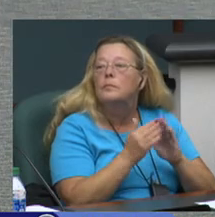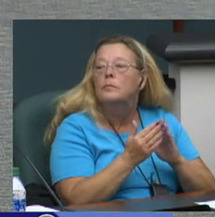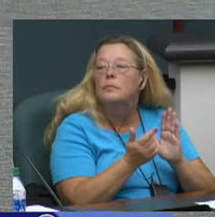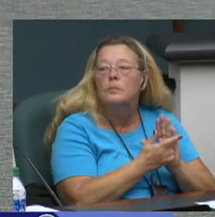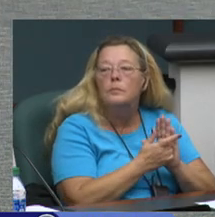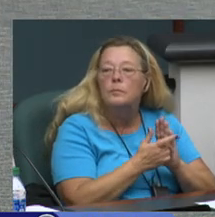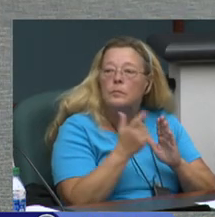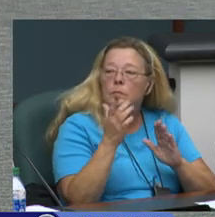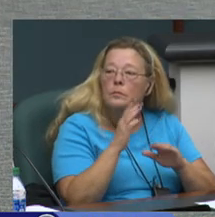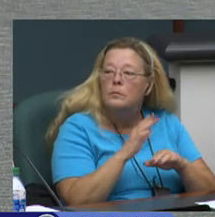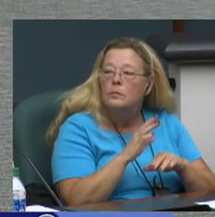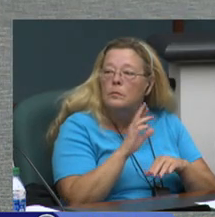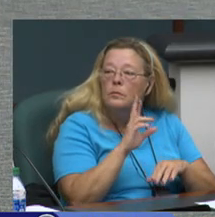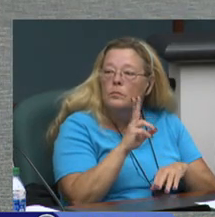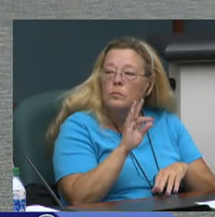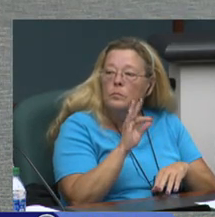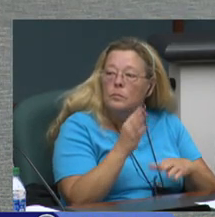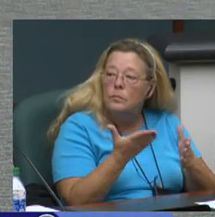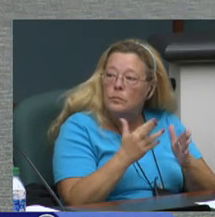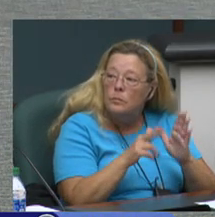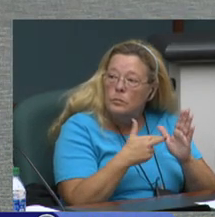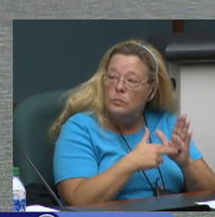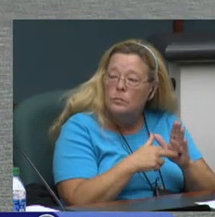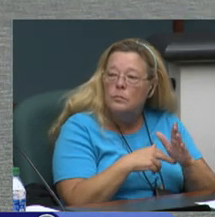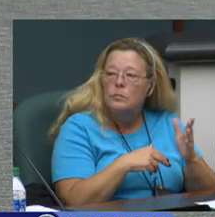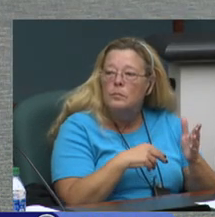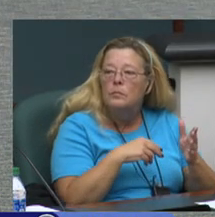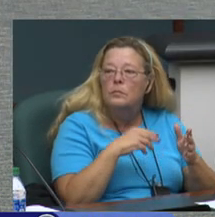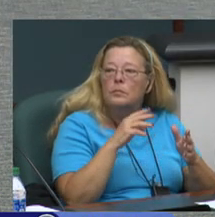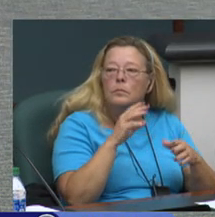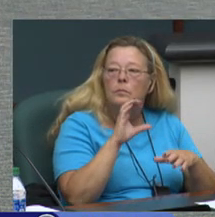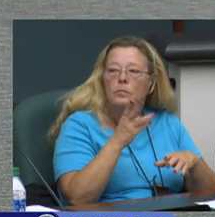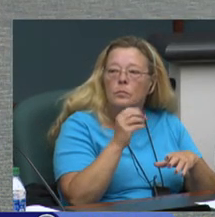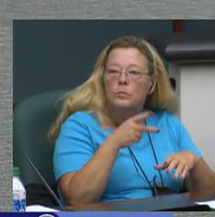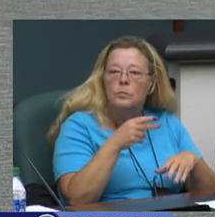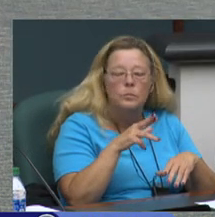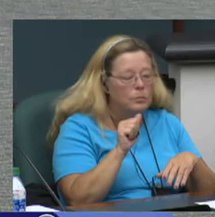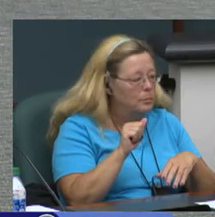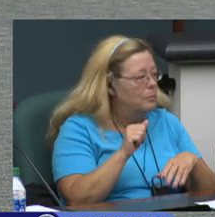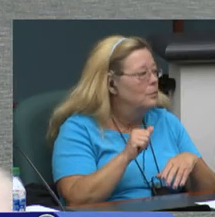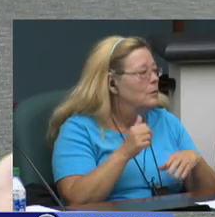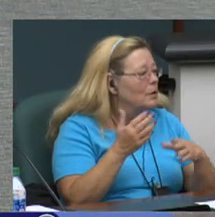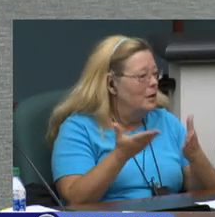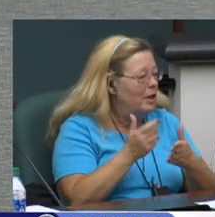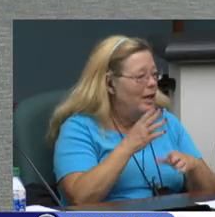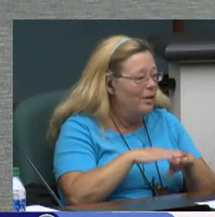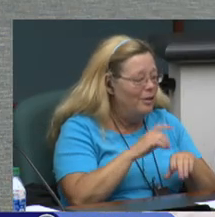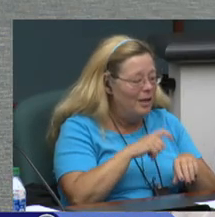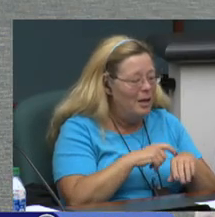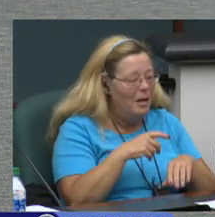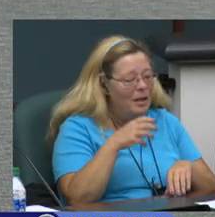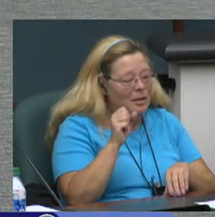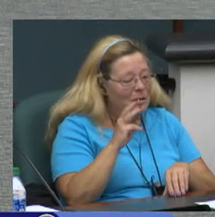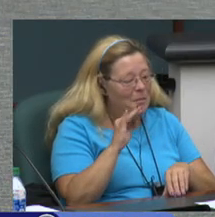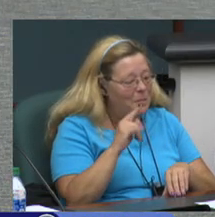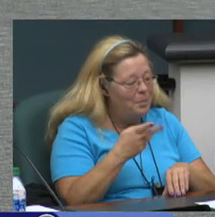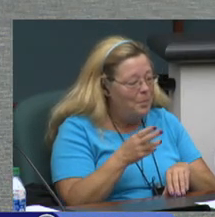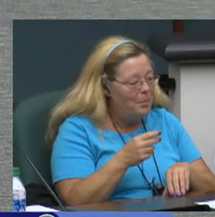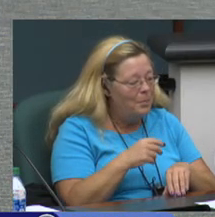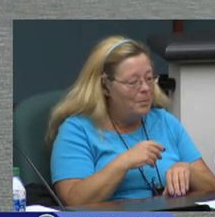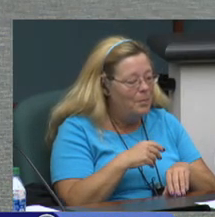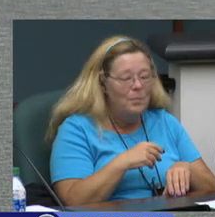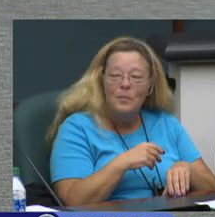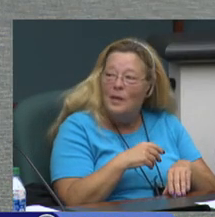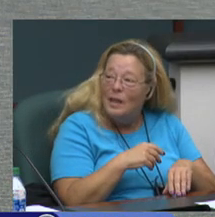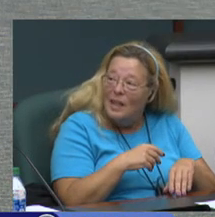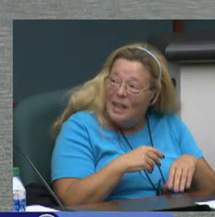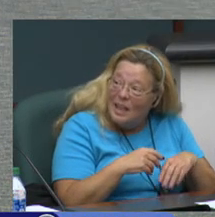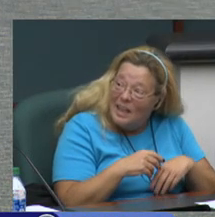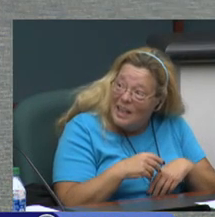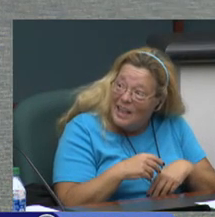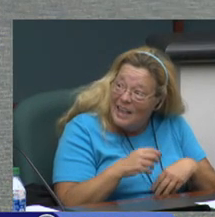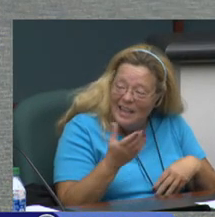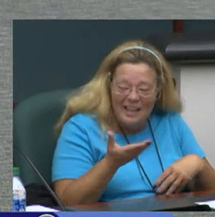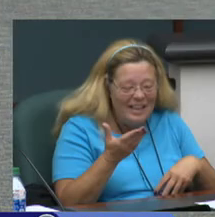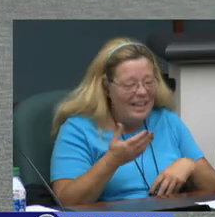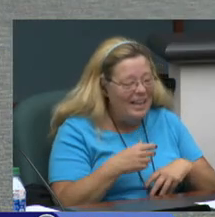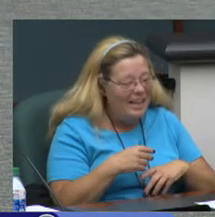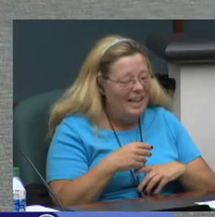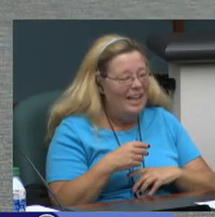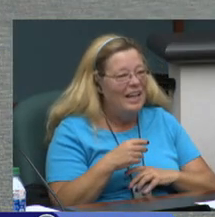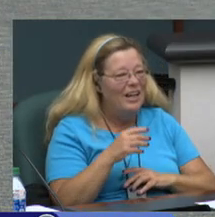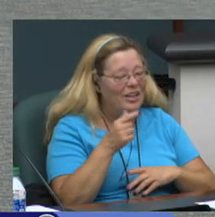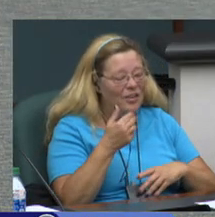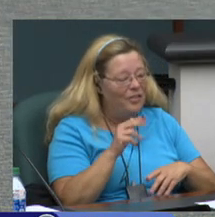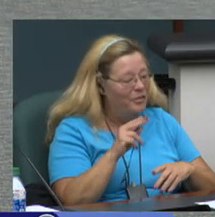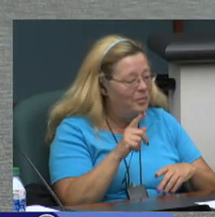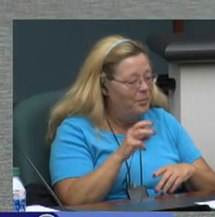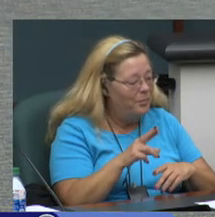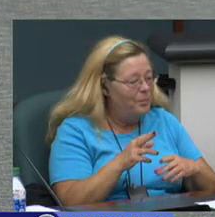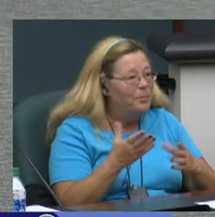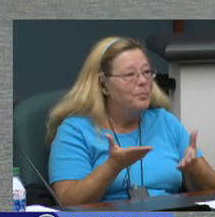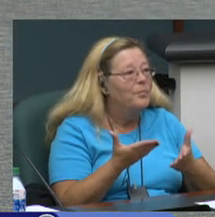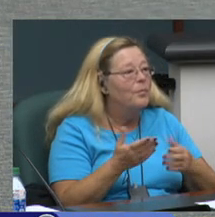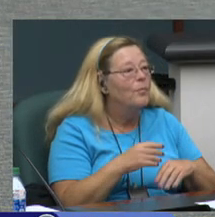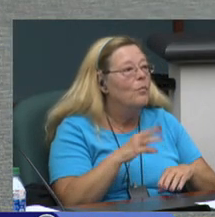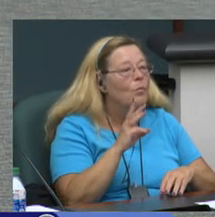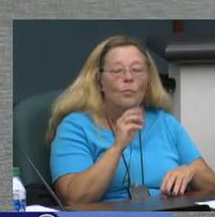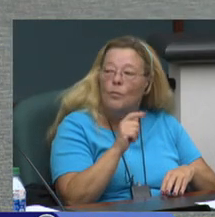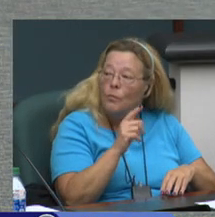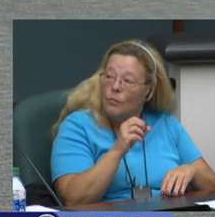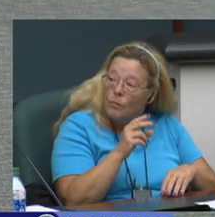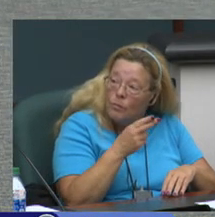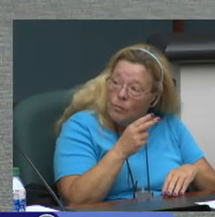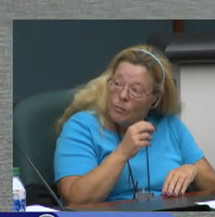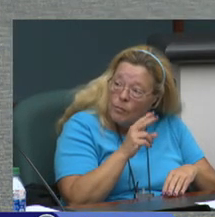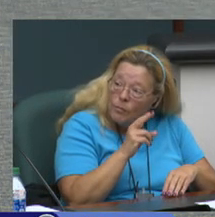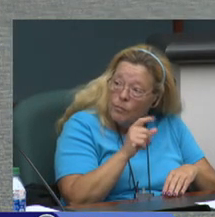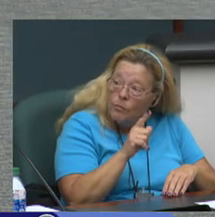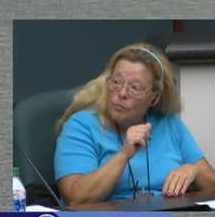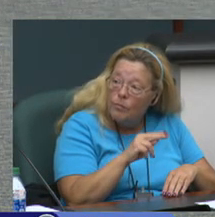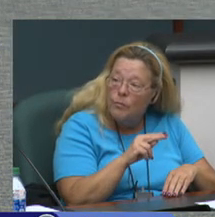councilmember ruff yeah Chopra piedmon Smith here Ranger here